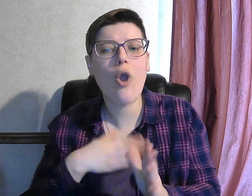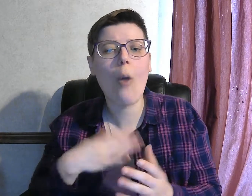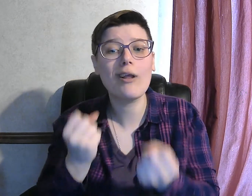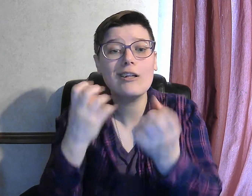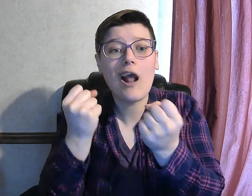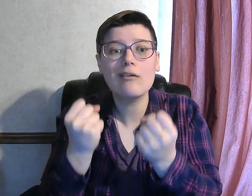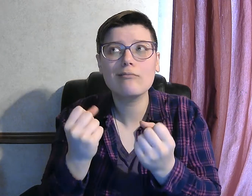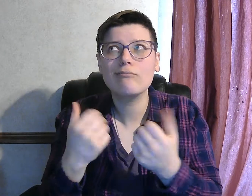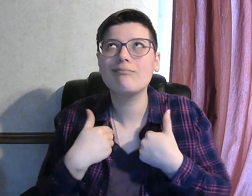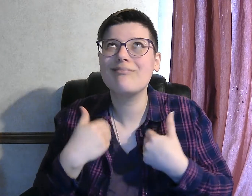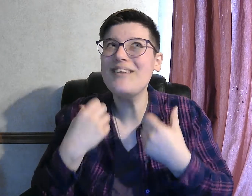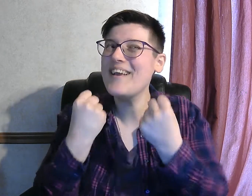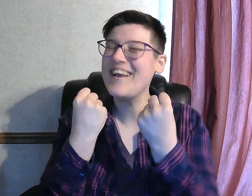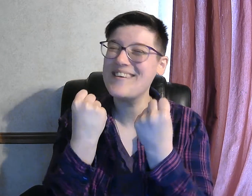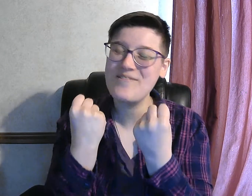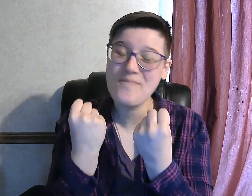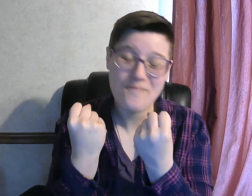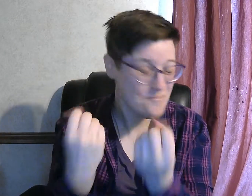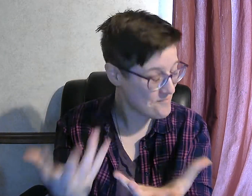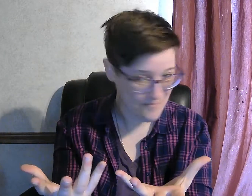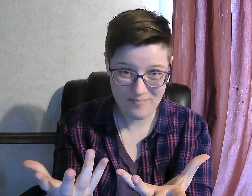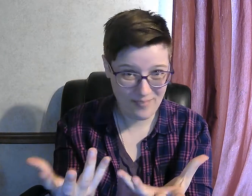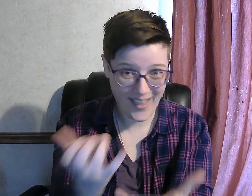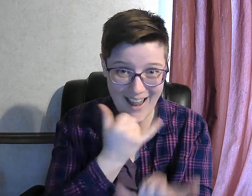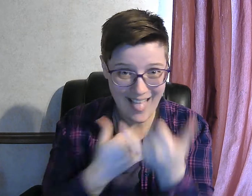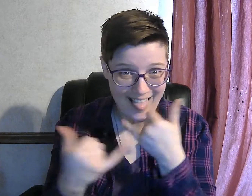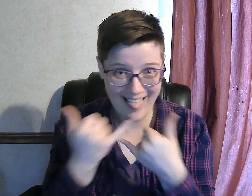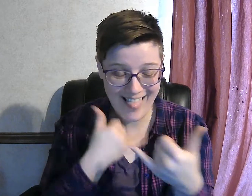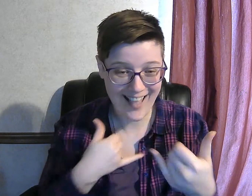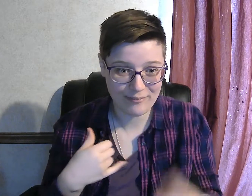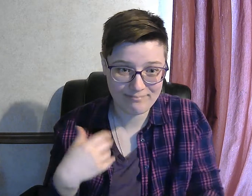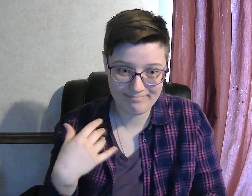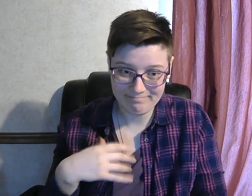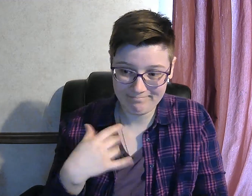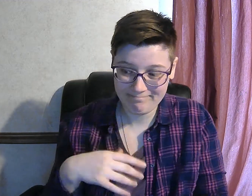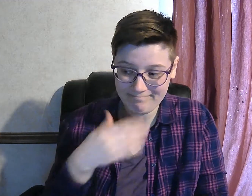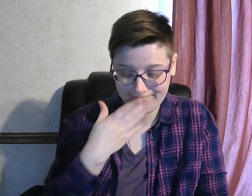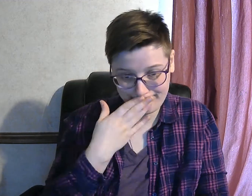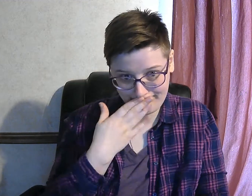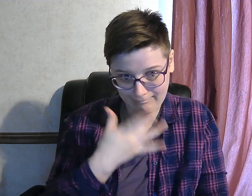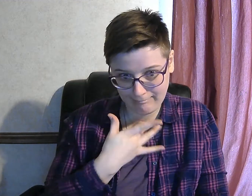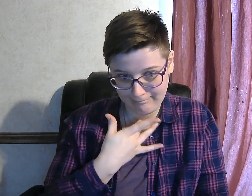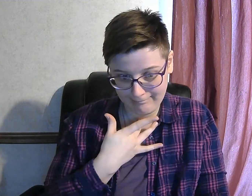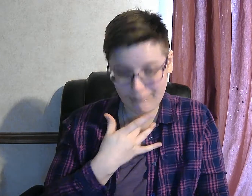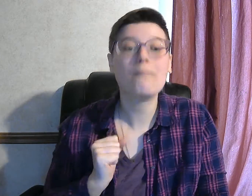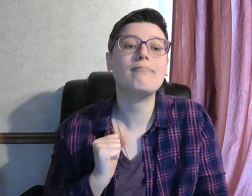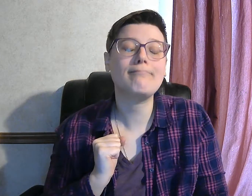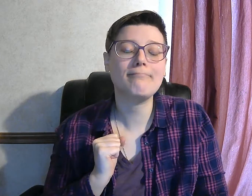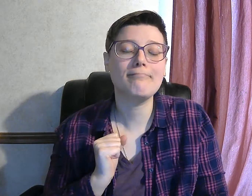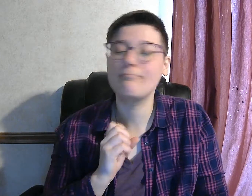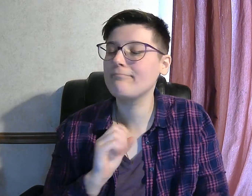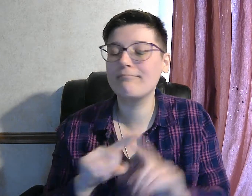As you might have noticed during the videos, my signs have so many mistakes! Ugh.